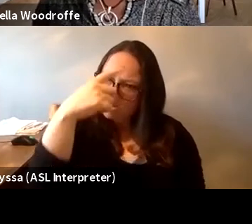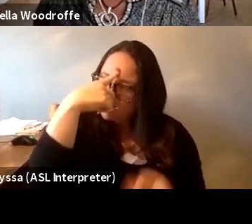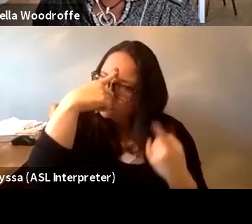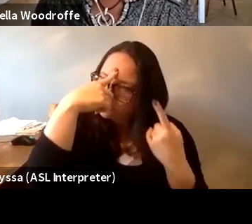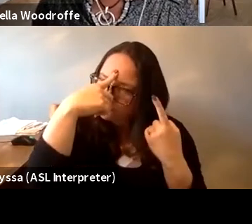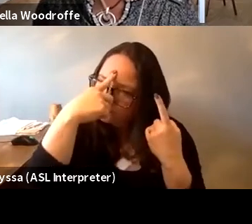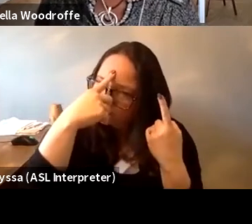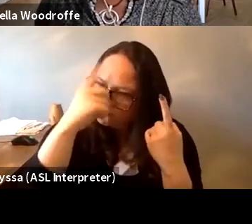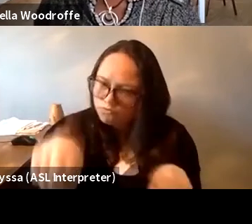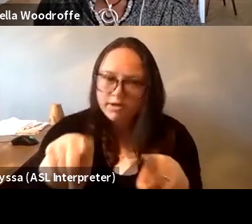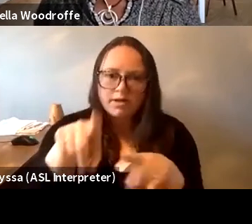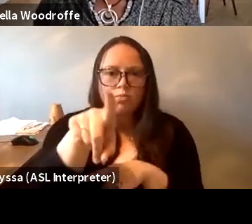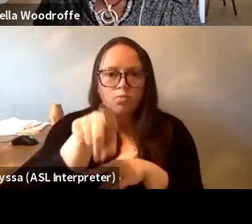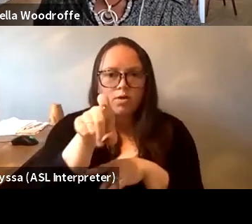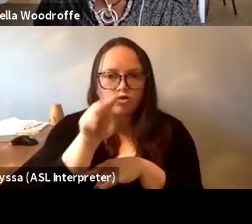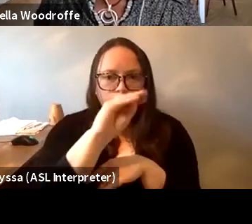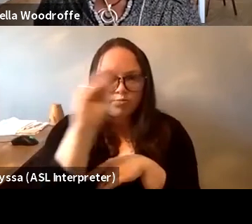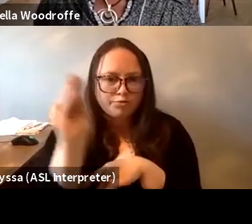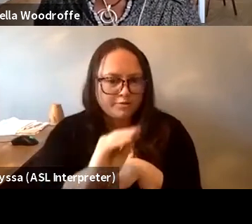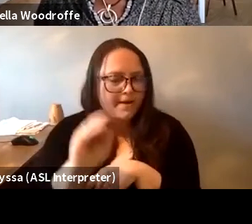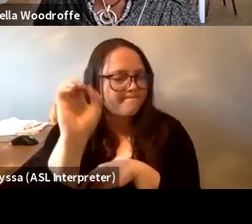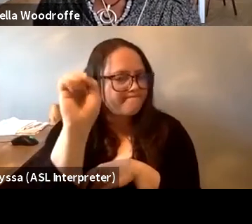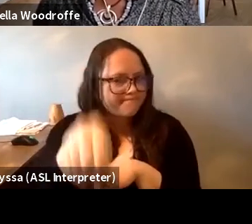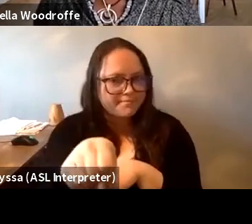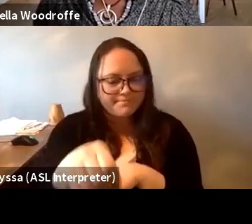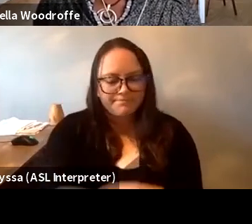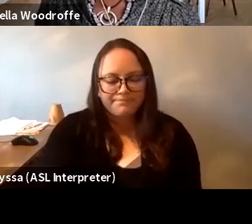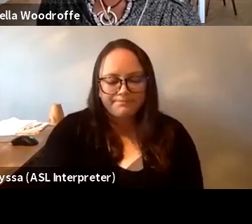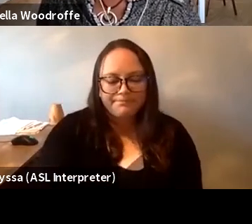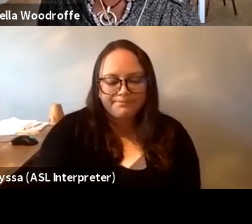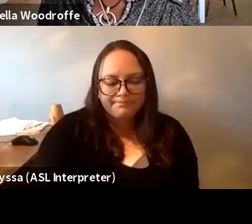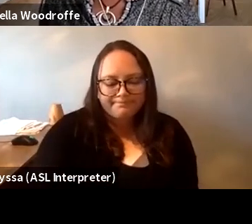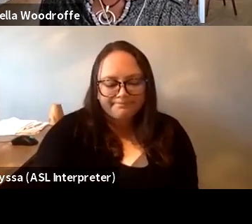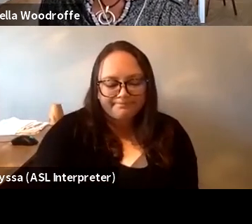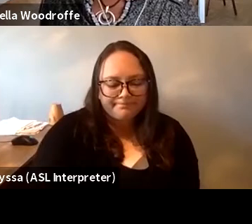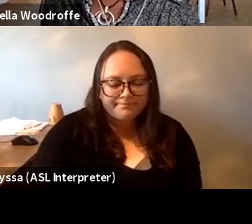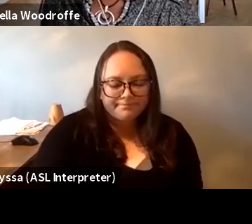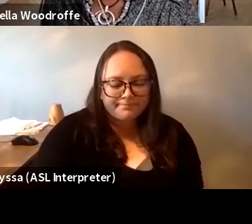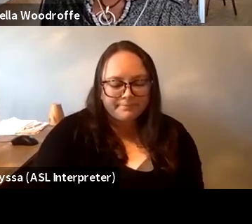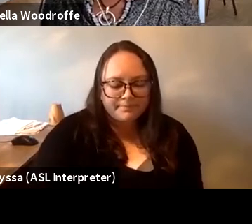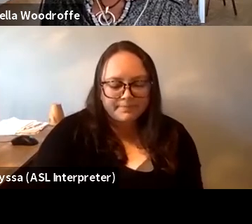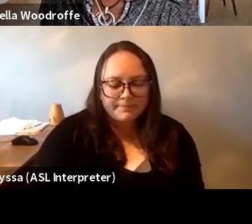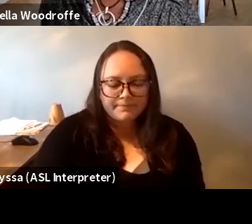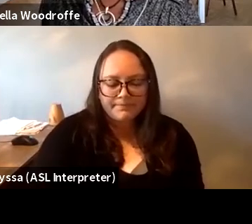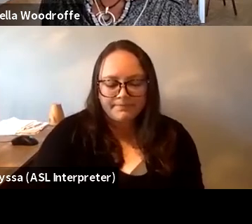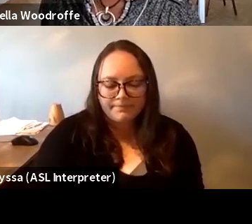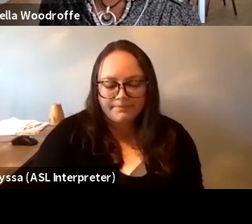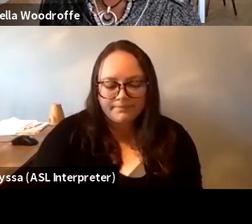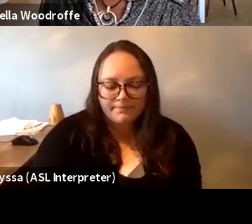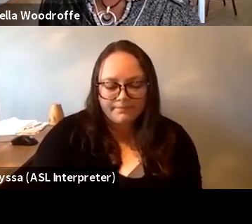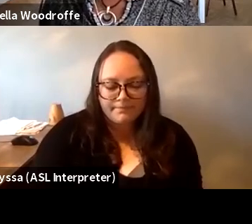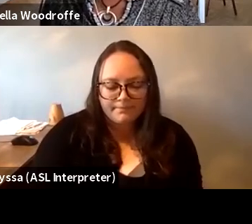100% clear on that. on that. Absolutely. I must have to say,